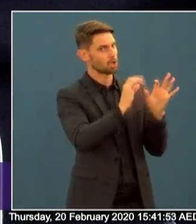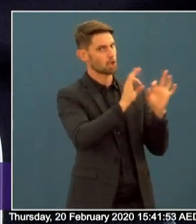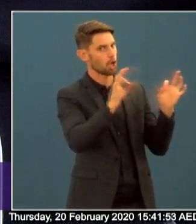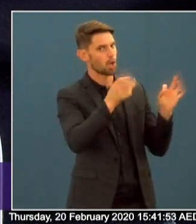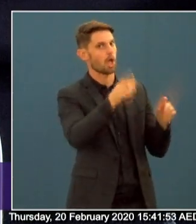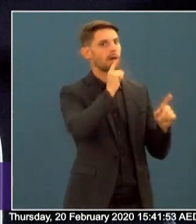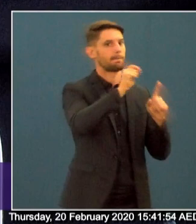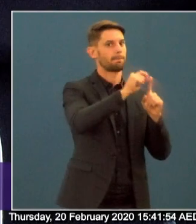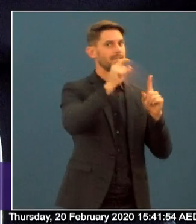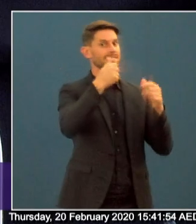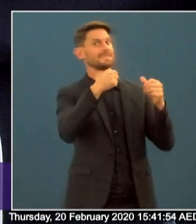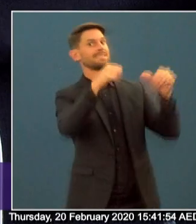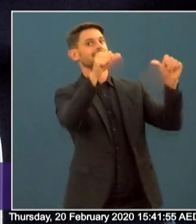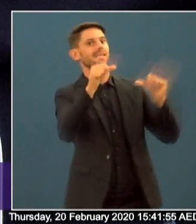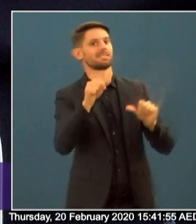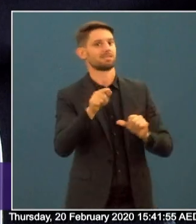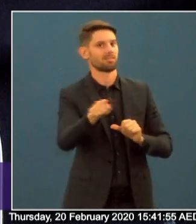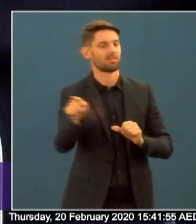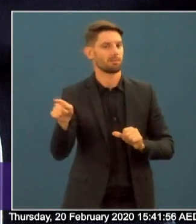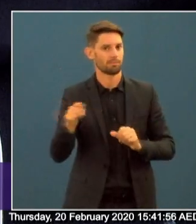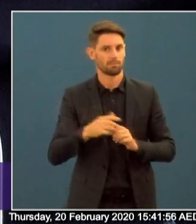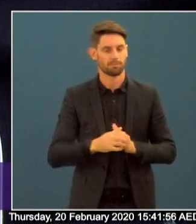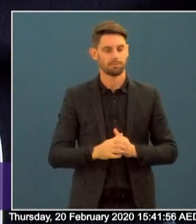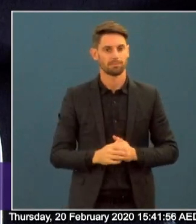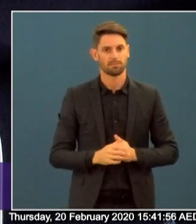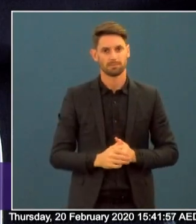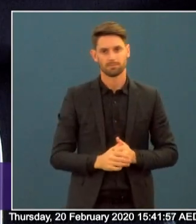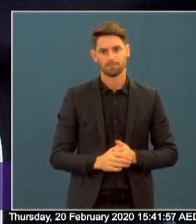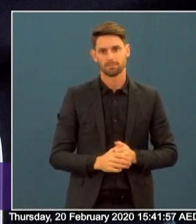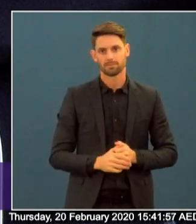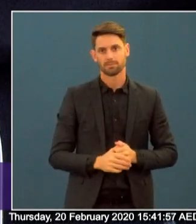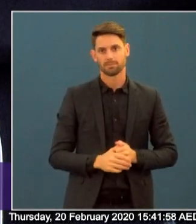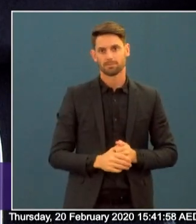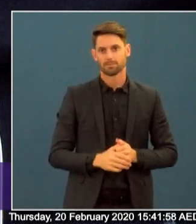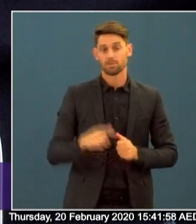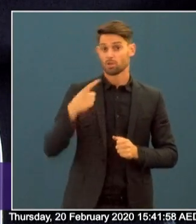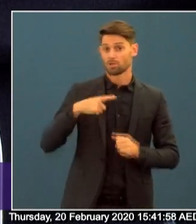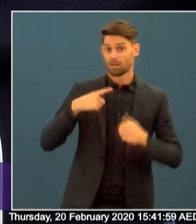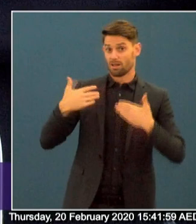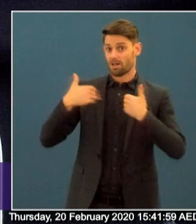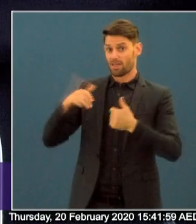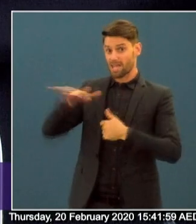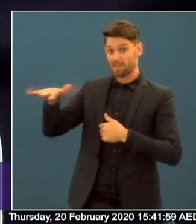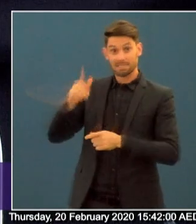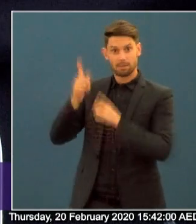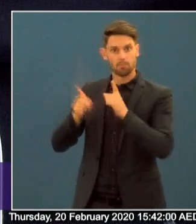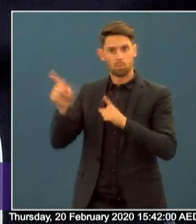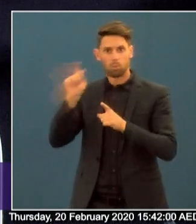there were both ground roots at the front line, clinicians who would work effectively together,